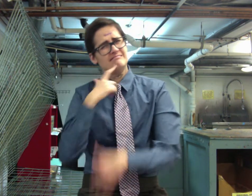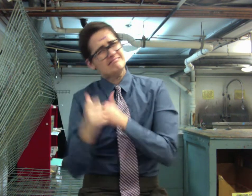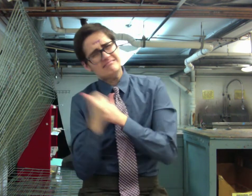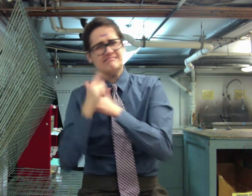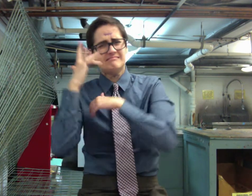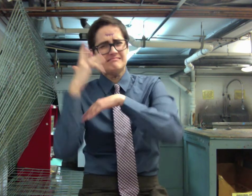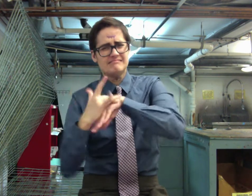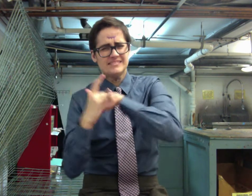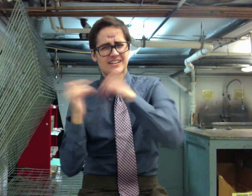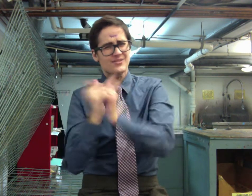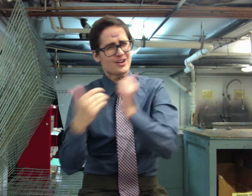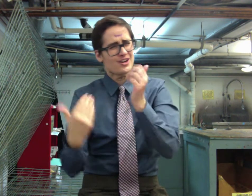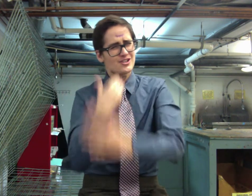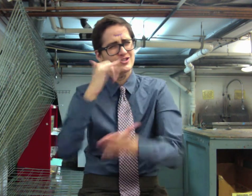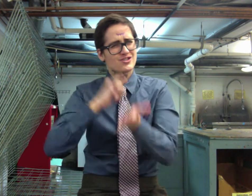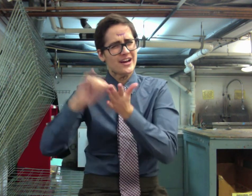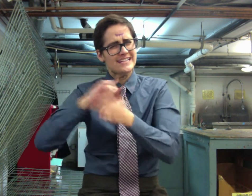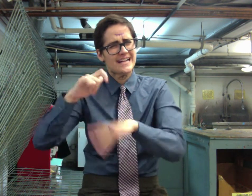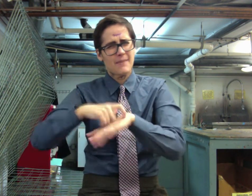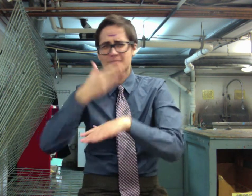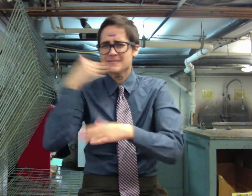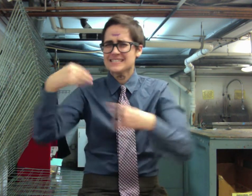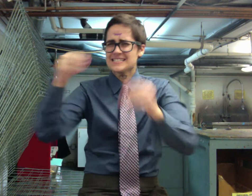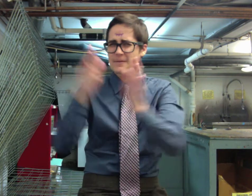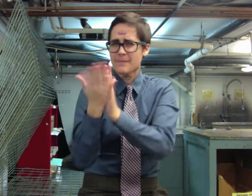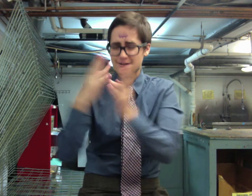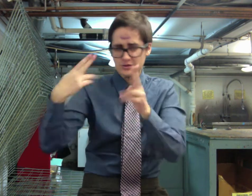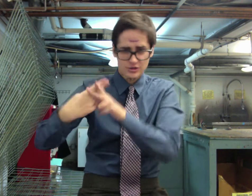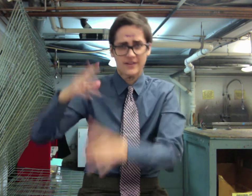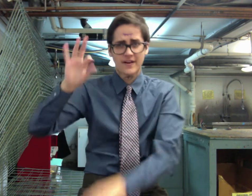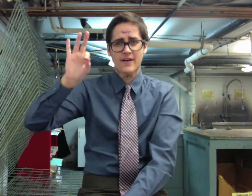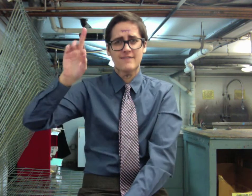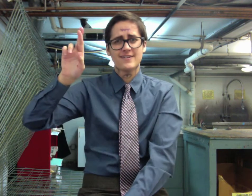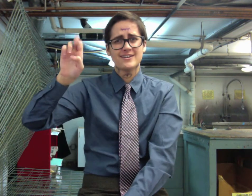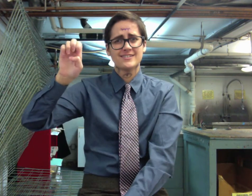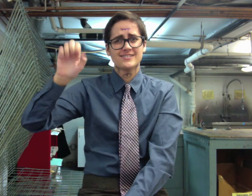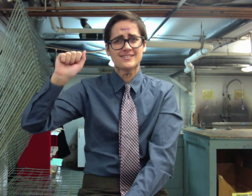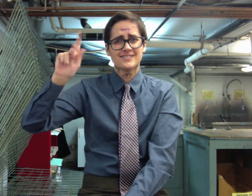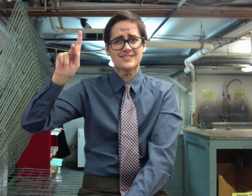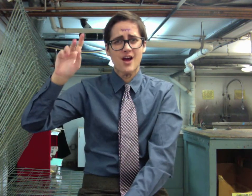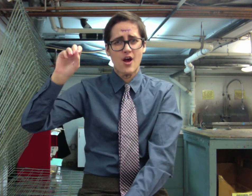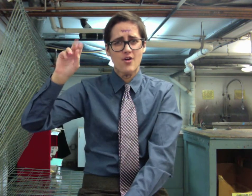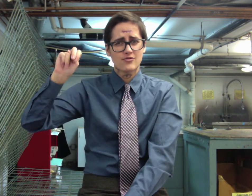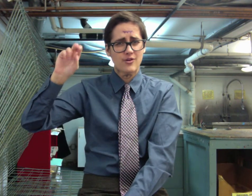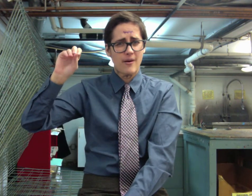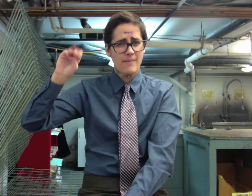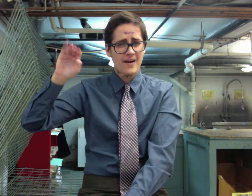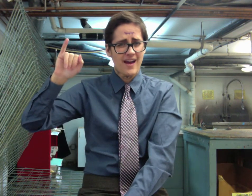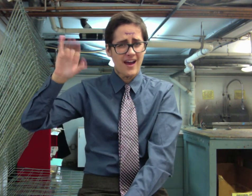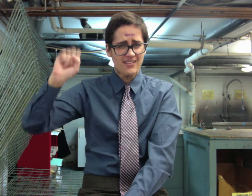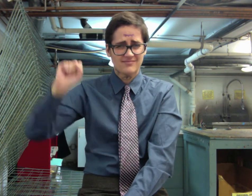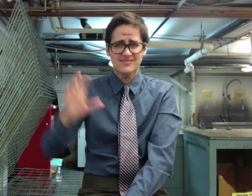obsessed with the New York Times bestselling Freakonomics books.